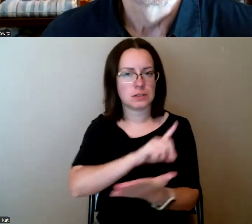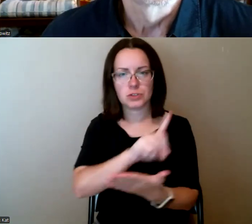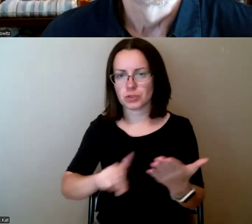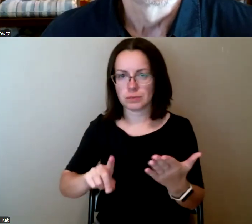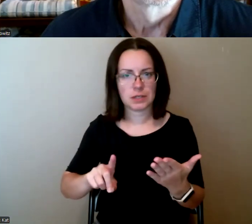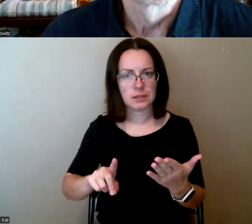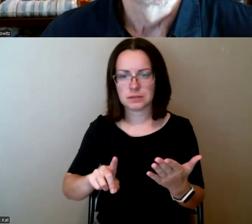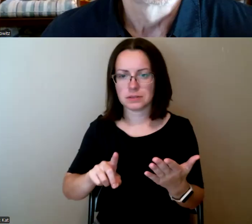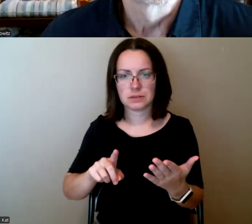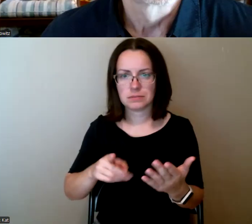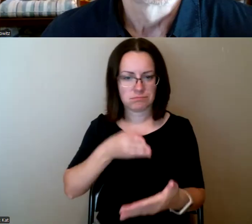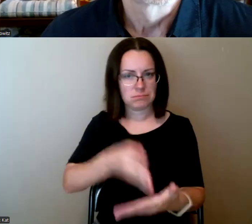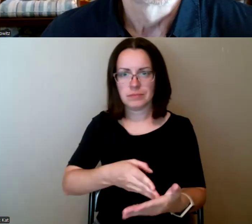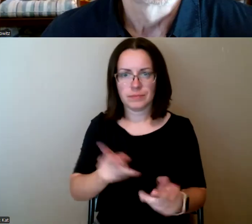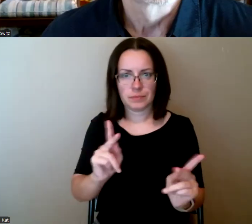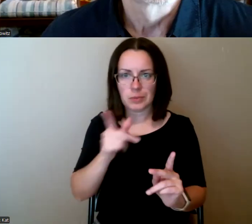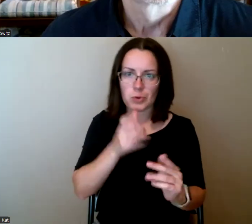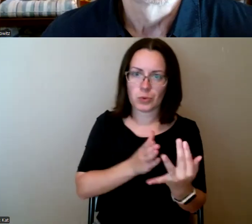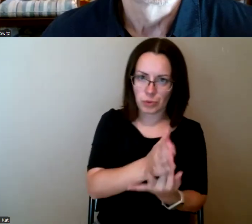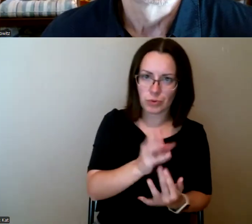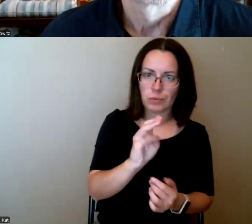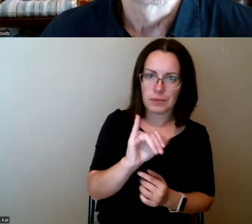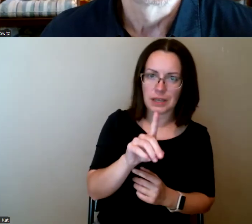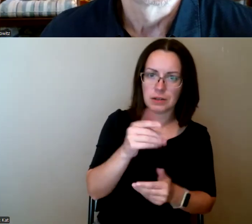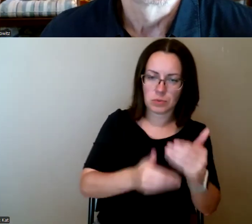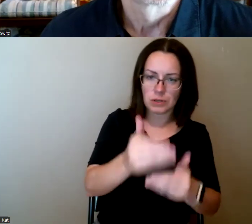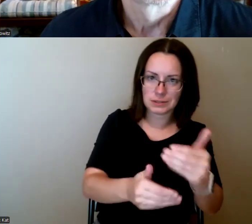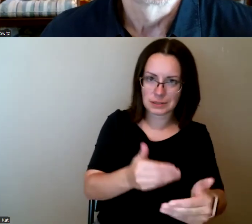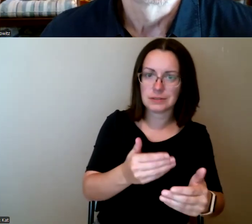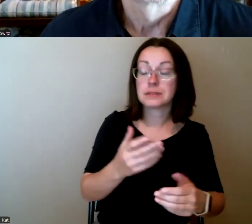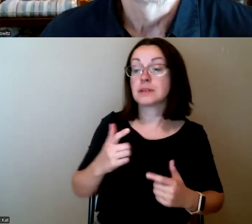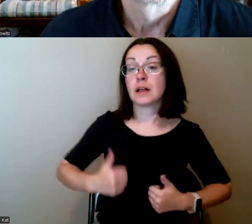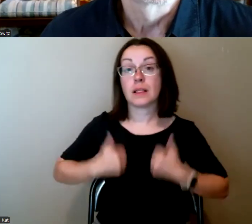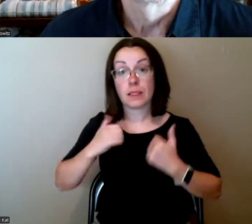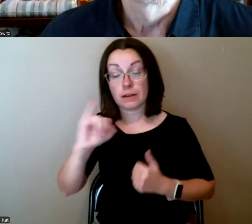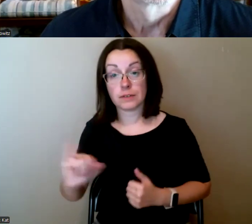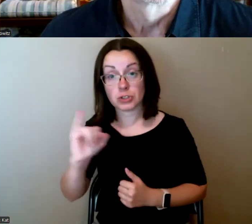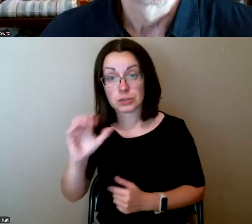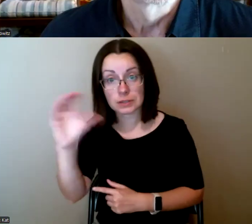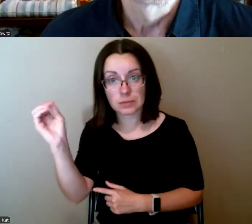people who are going through this process. Uh life insurance companies from discriminating